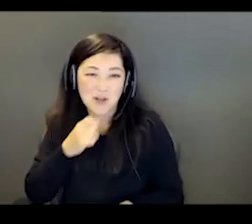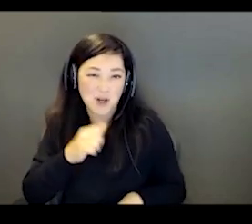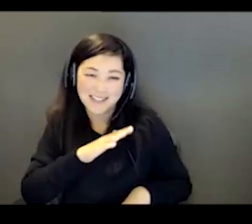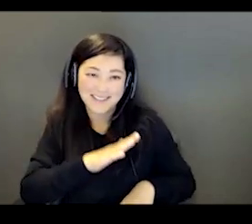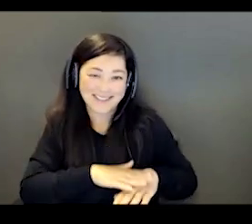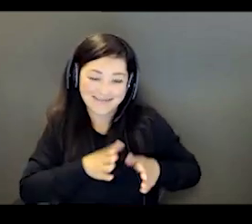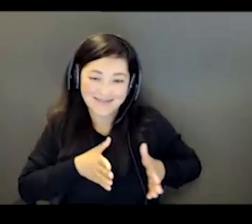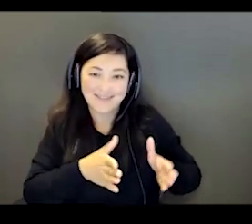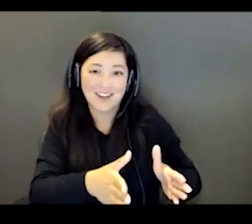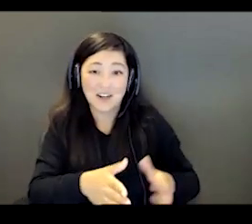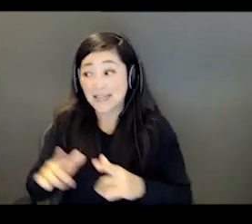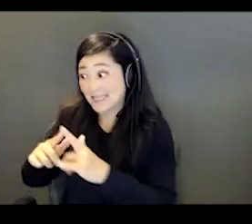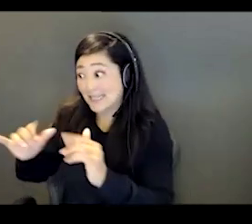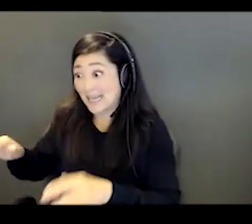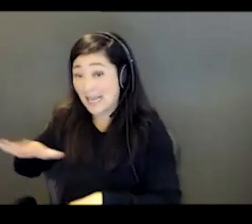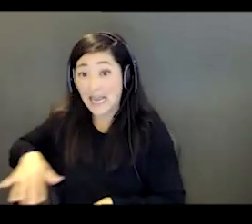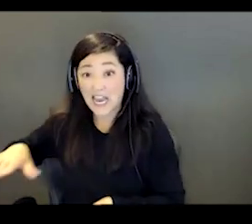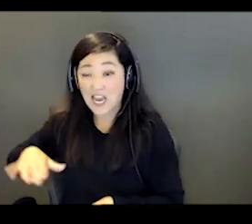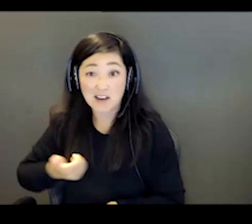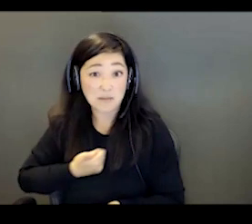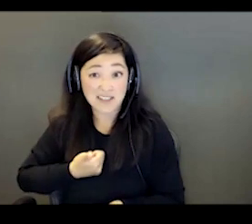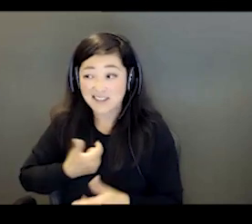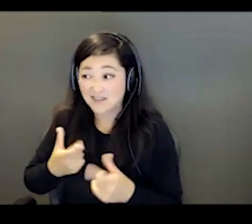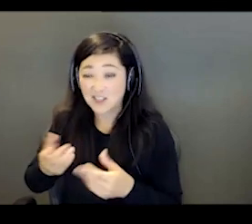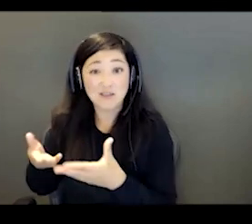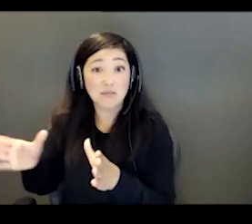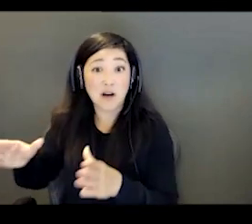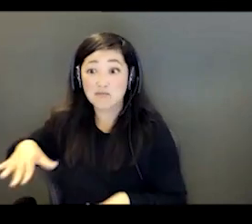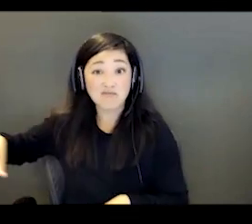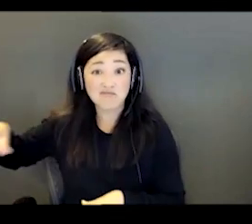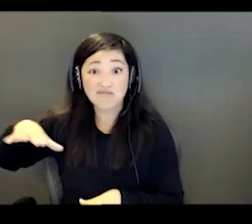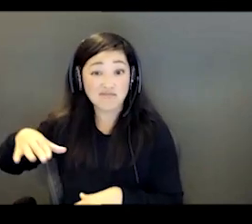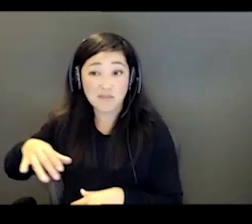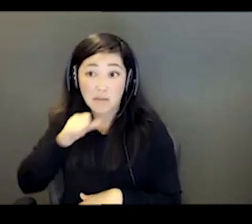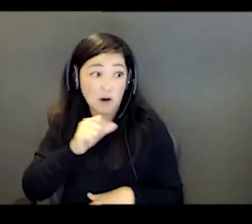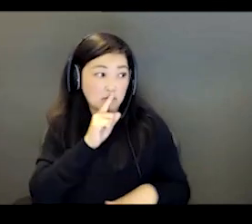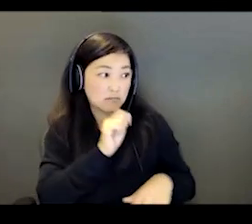I'd like to get off the payments. I'm more looking at the activities around the area. I'd like to get off the payment. As far as the campsite, around the area, I'd like to get off the payment. As far as the campsite, I actually do a lot of payment. As far as the campsite, I actually do a lot of just public land camping where I'm not in a campsite payments.